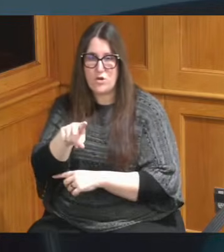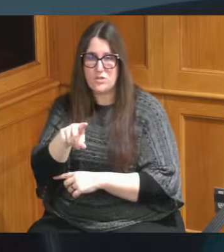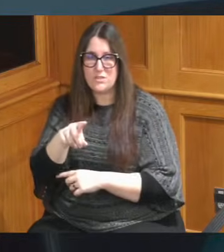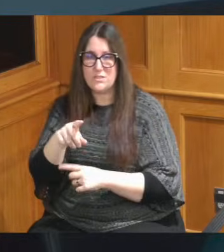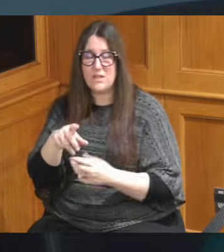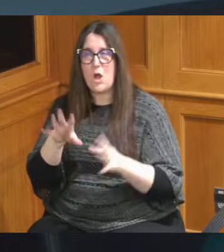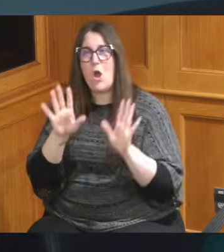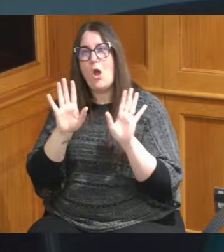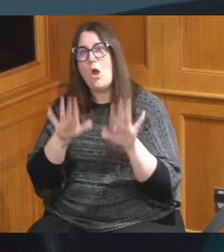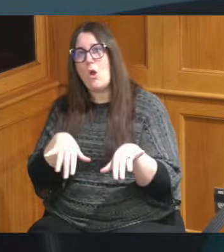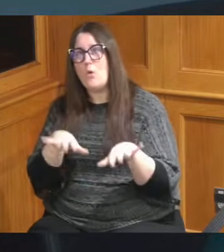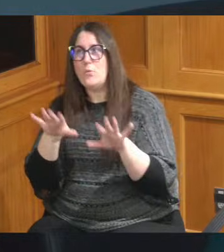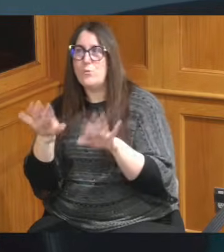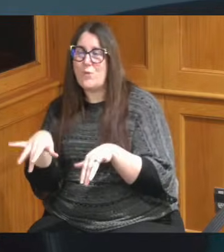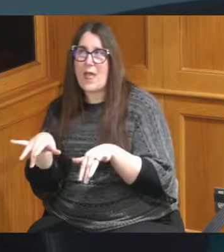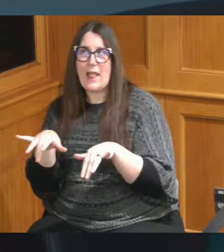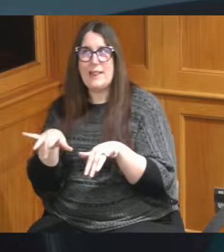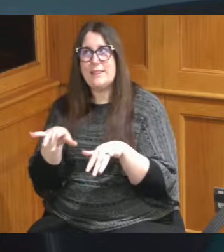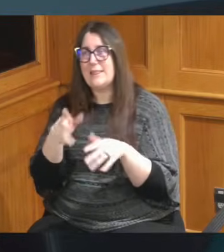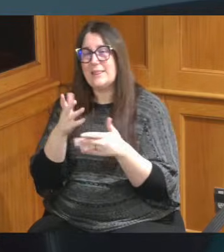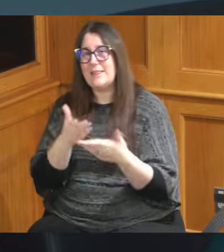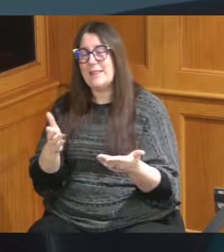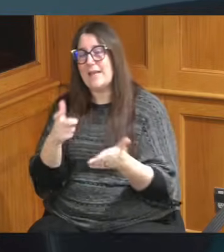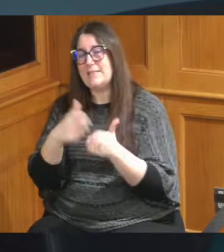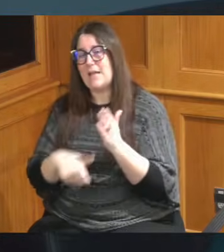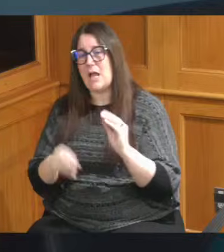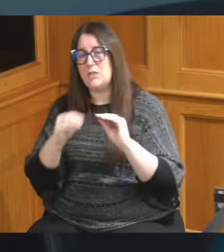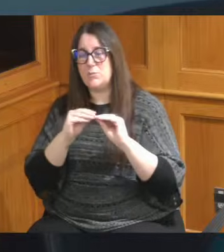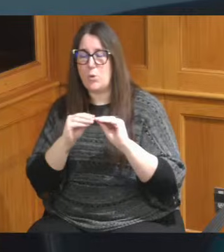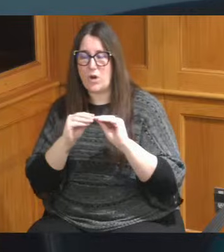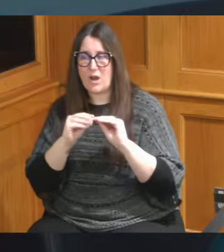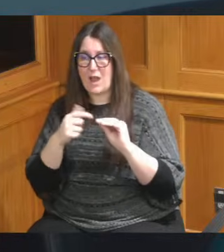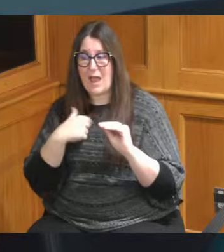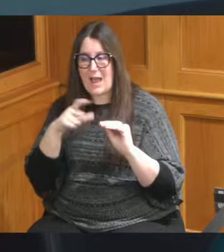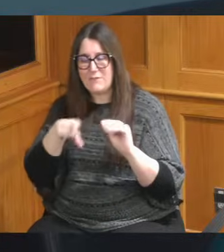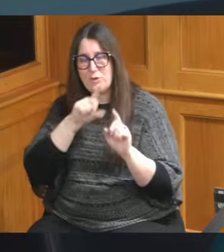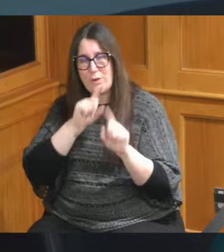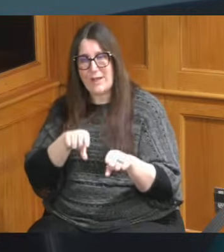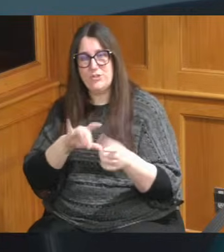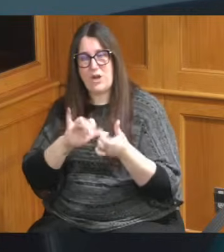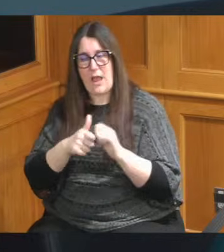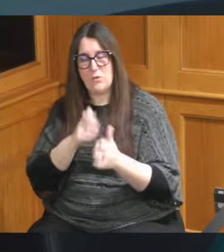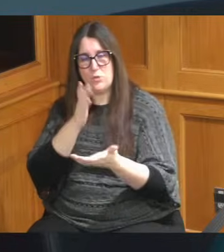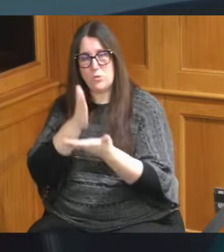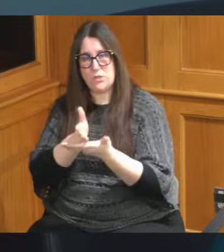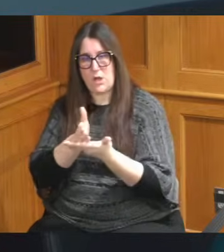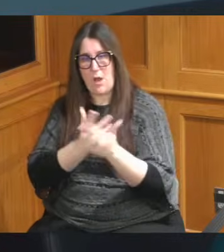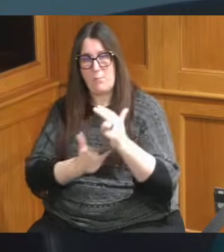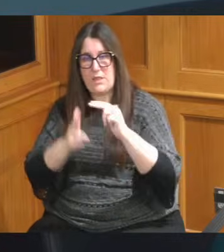it's just more. I got to have an answer of how we going to stop it. Now I even asked how do we stop